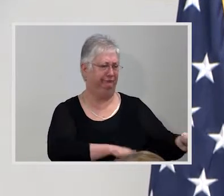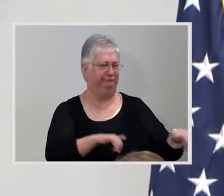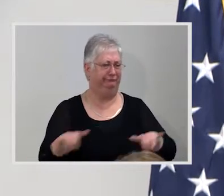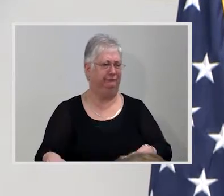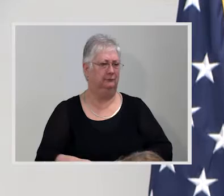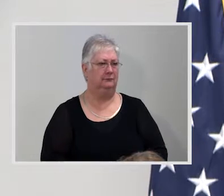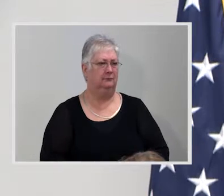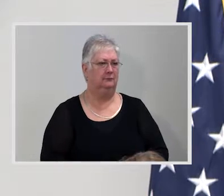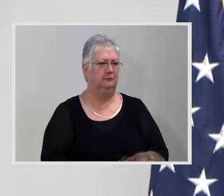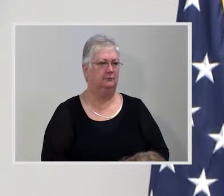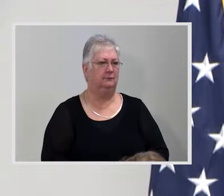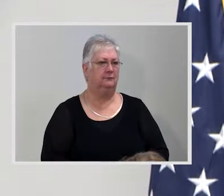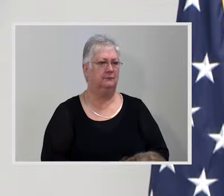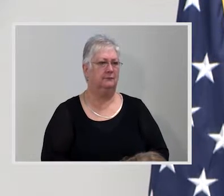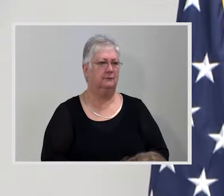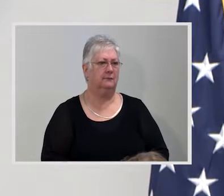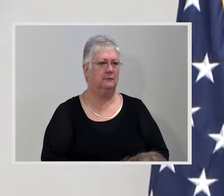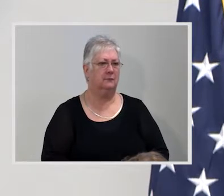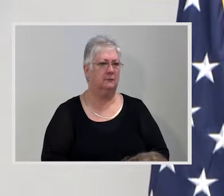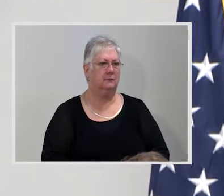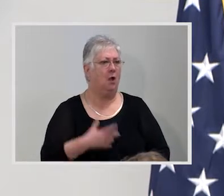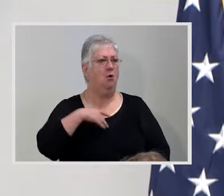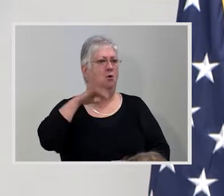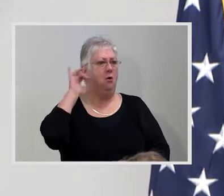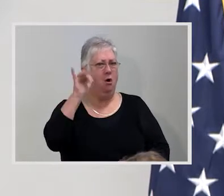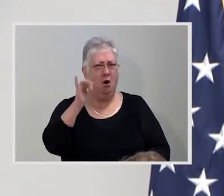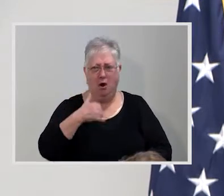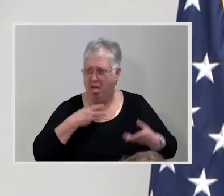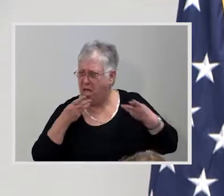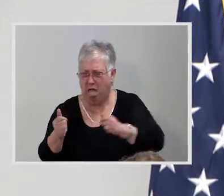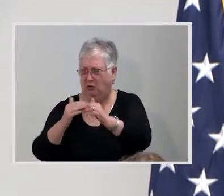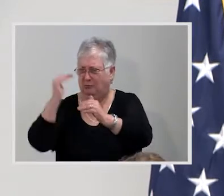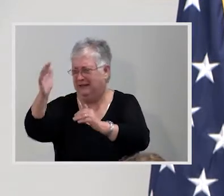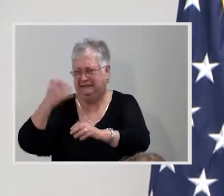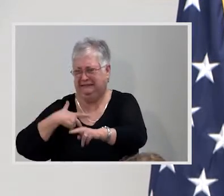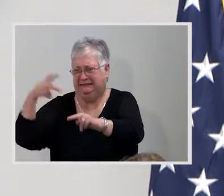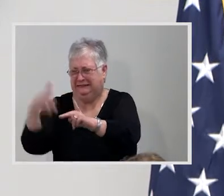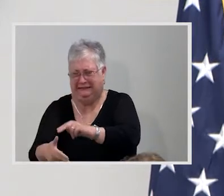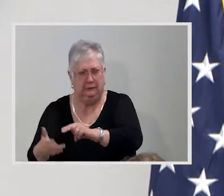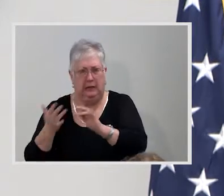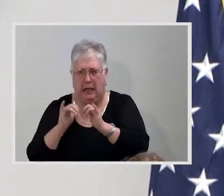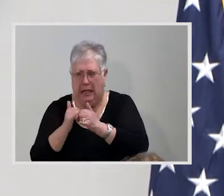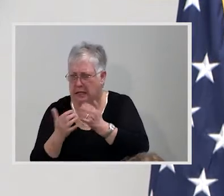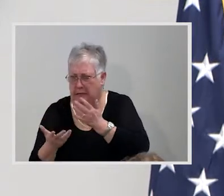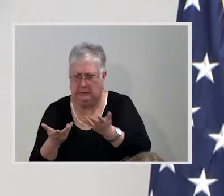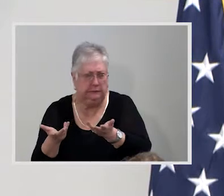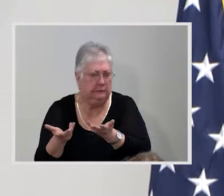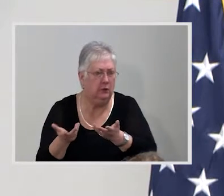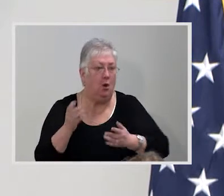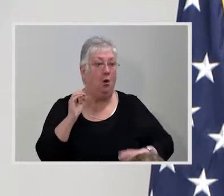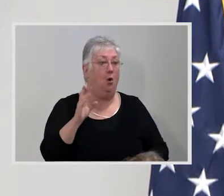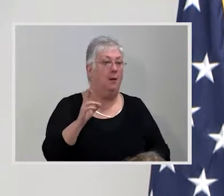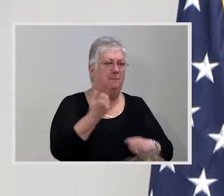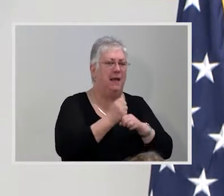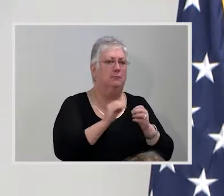SOME THINGS THAT AREN'T WORKING OR MAKE SOME EFFICIENCIES IN THOSE PROCESSES SO THAT WE CAN DO THOSE THINGS, BUT DO THEM FOR